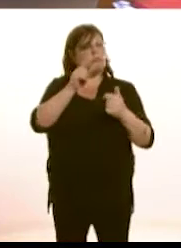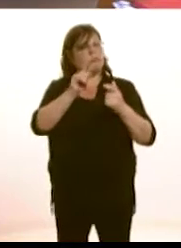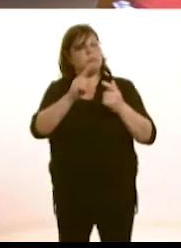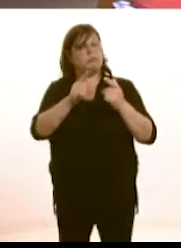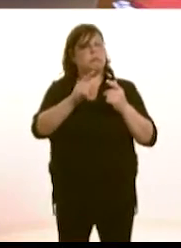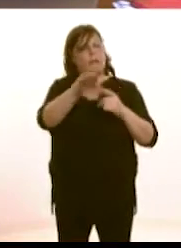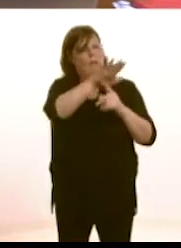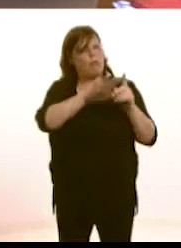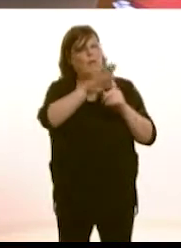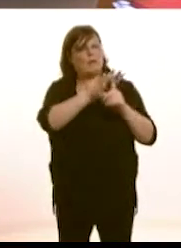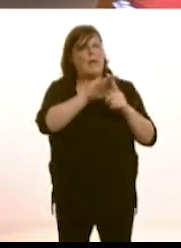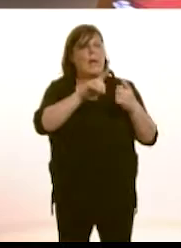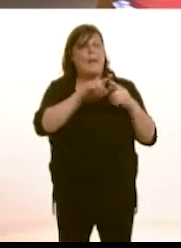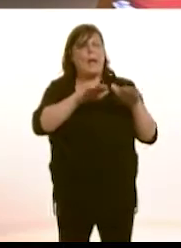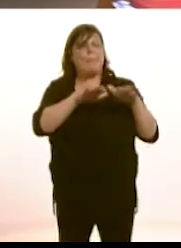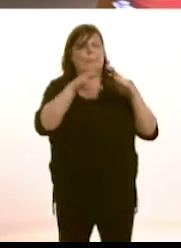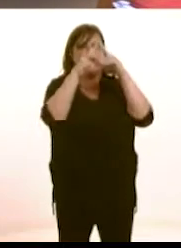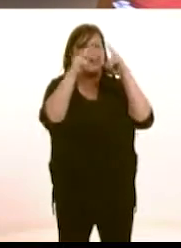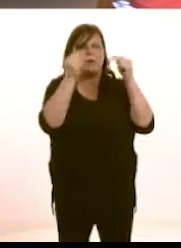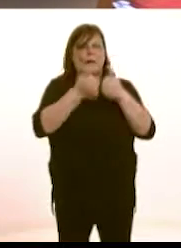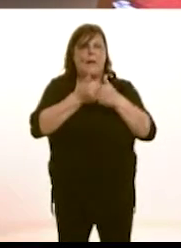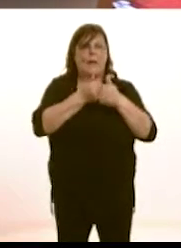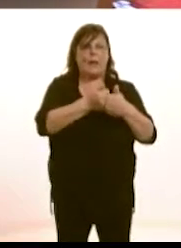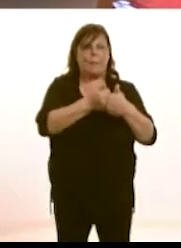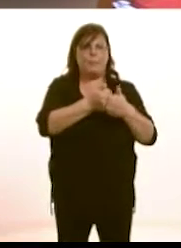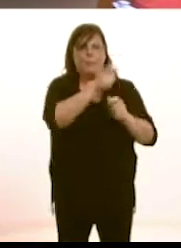useful, not just to the patient, but of course, to the health service as a whole in terms